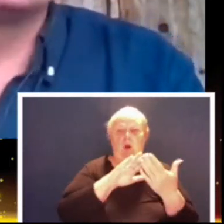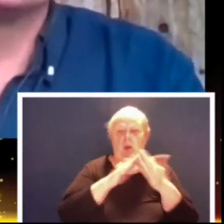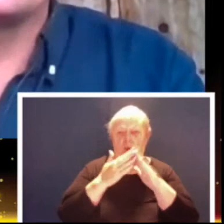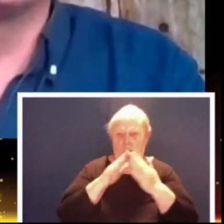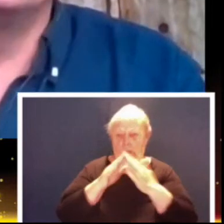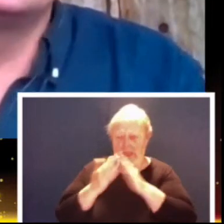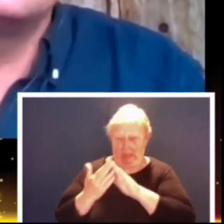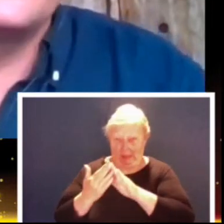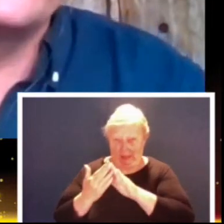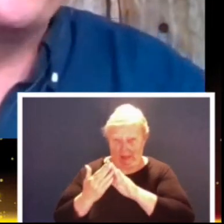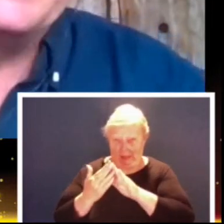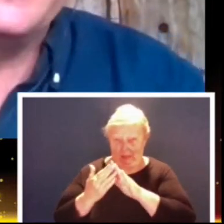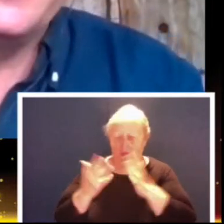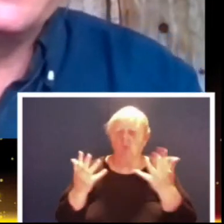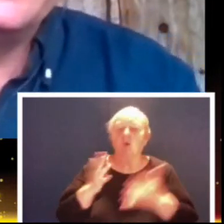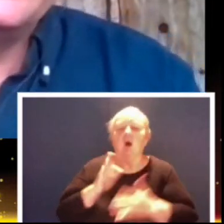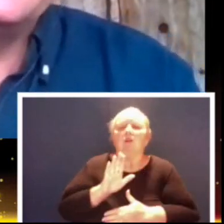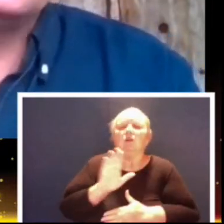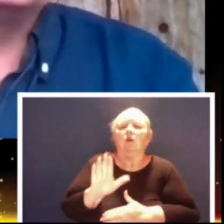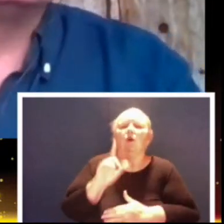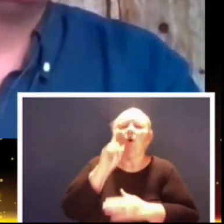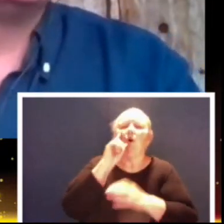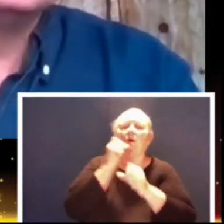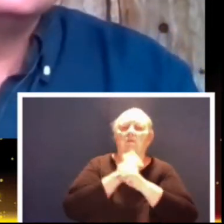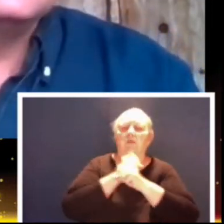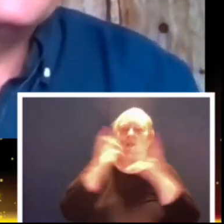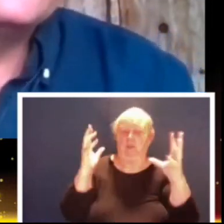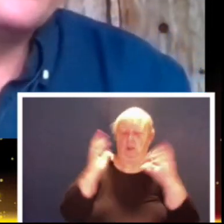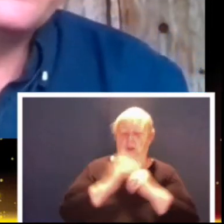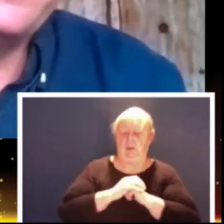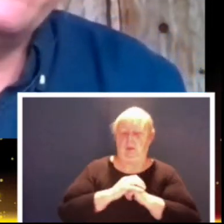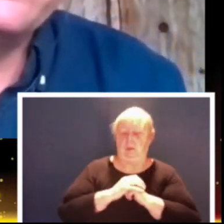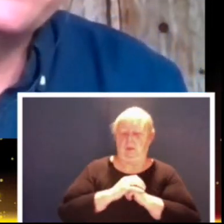how good could things be if we lived in peace with chaos?